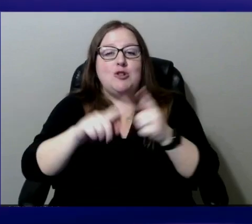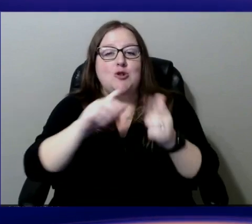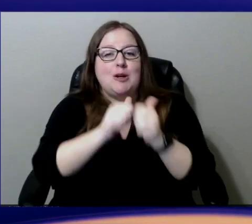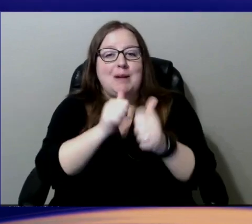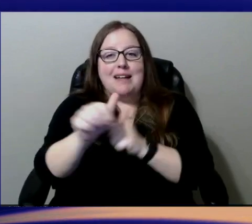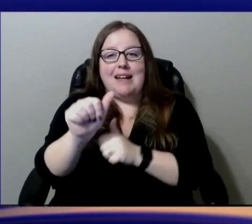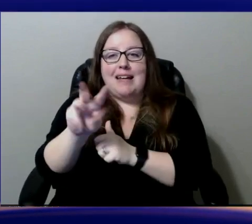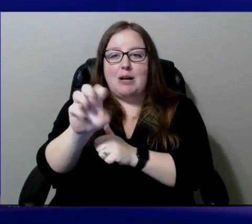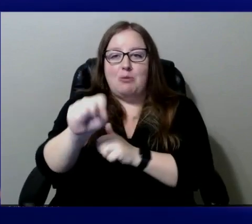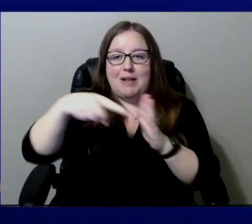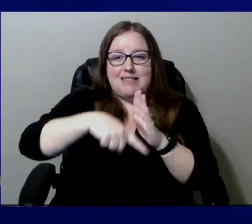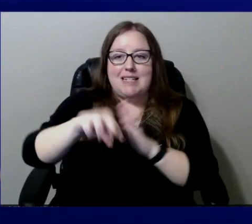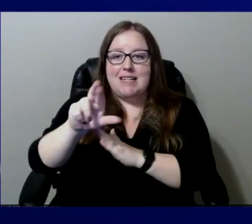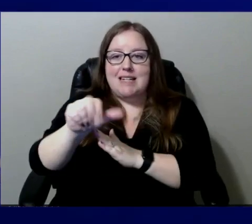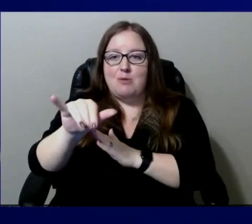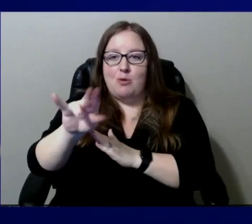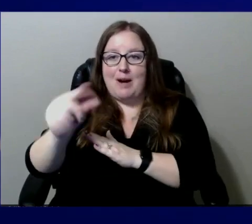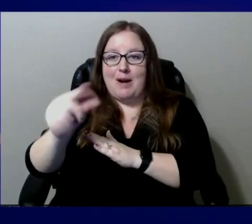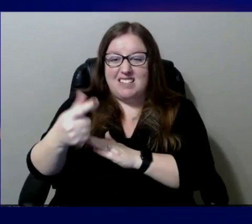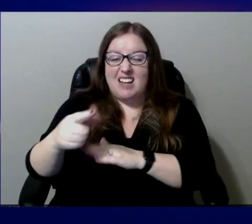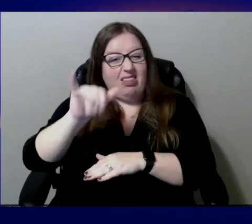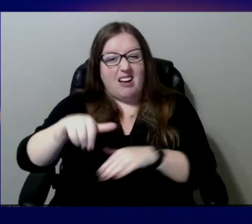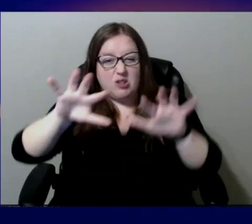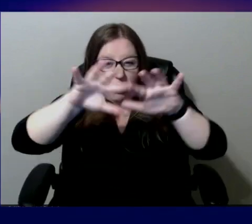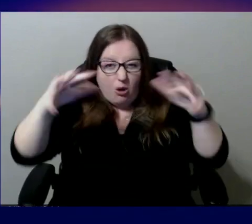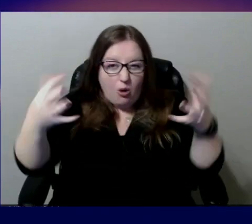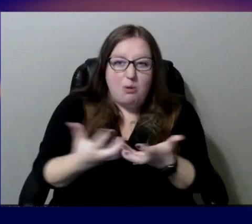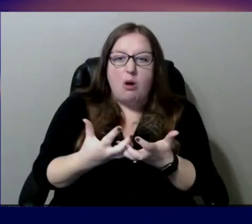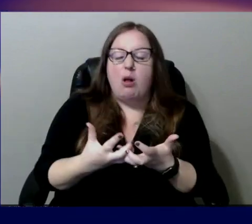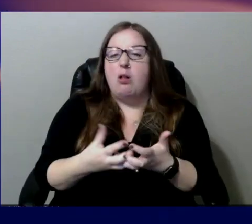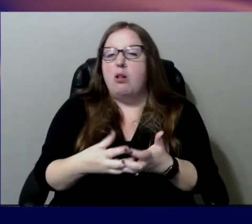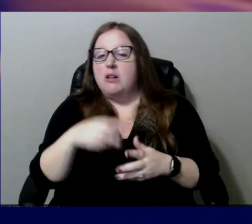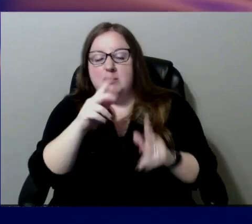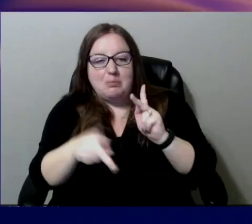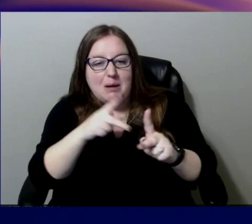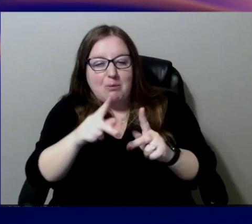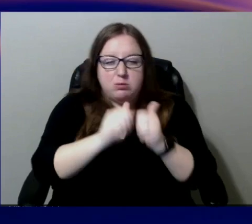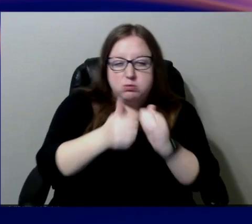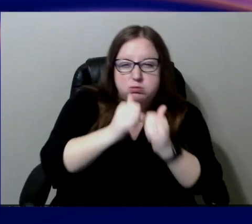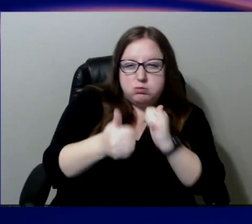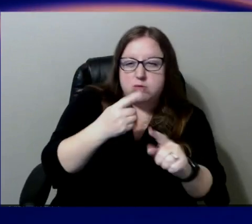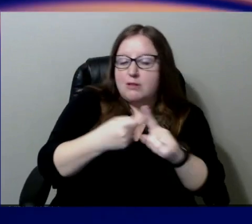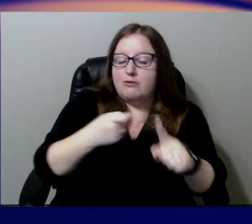which is a global league of racers from all ages, all professions